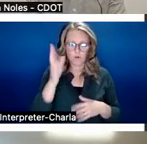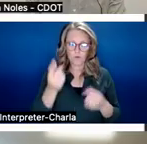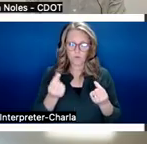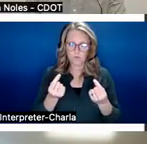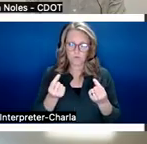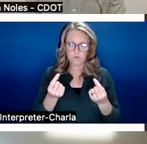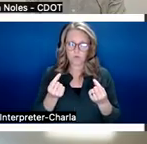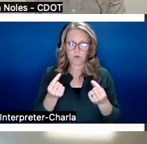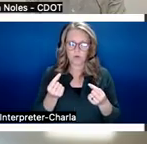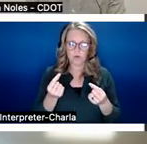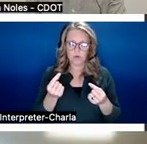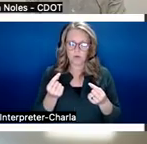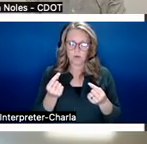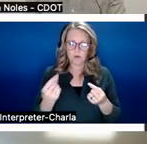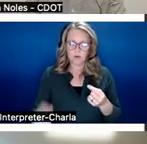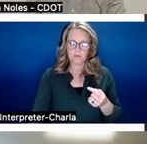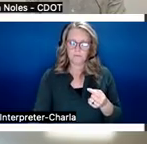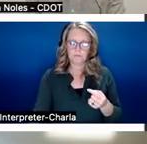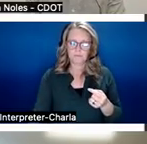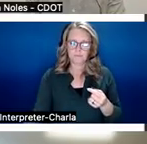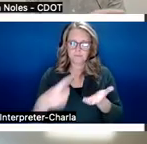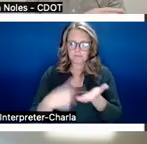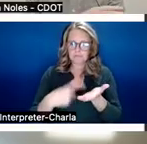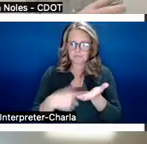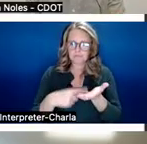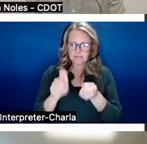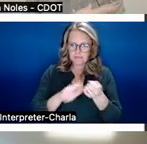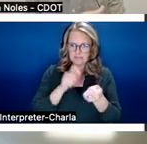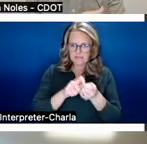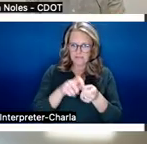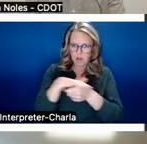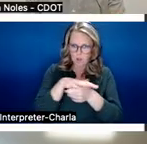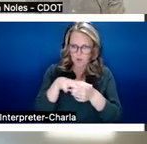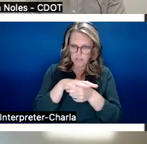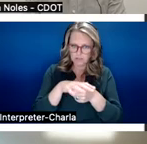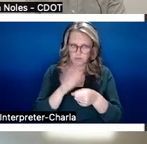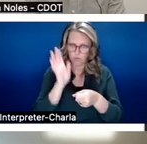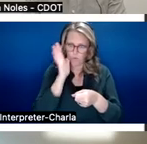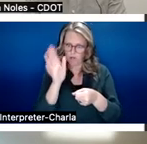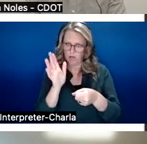what it looks like in some specific locations and then we can get into more detail.